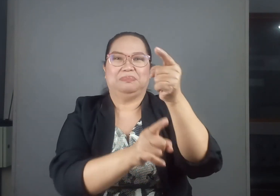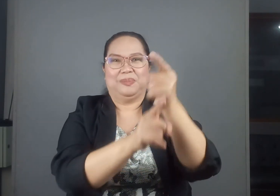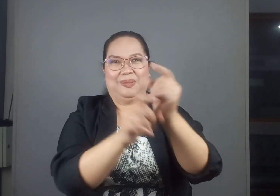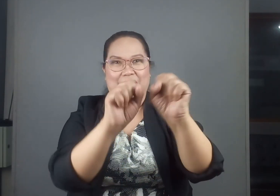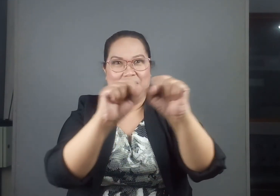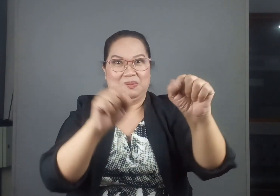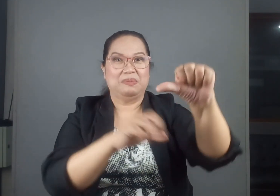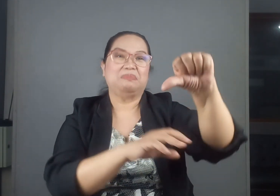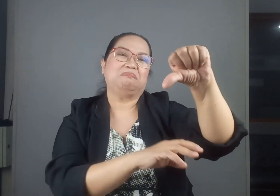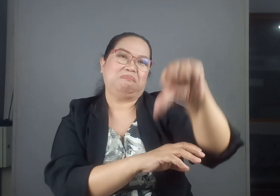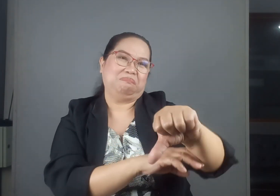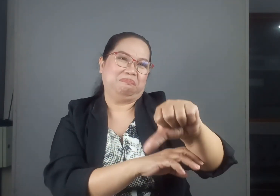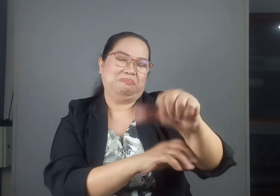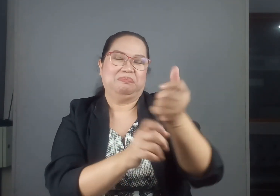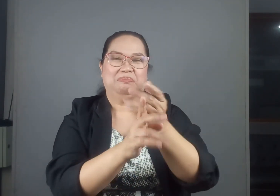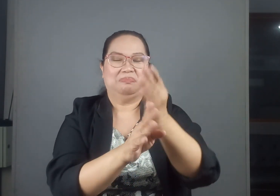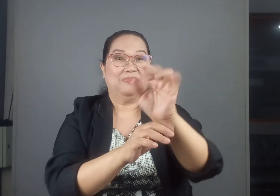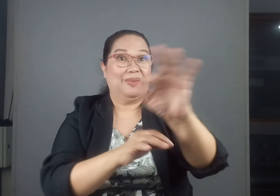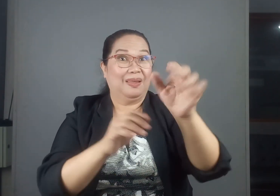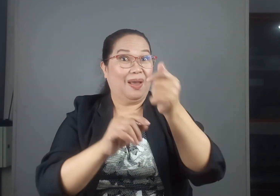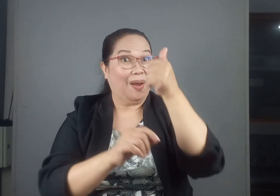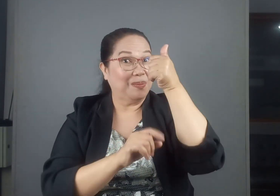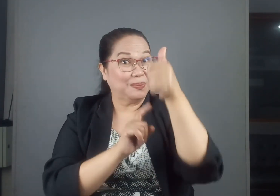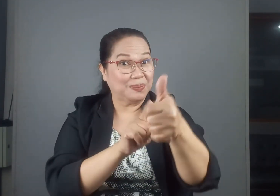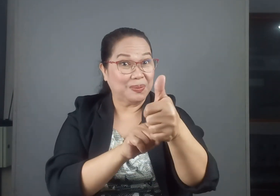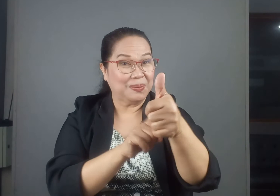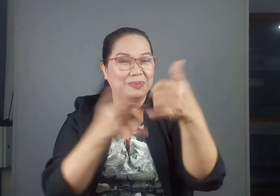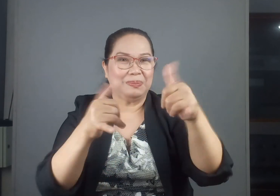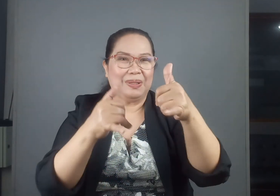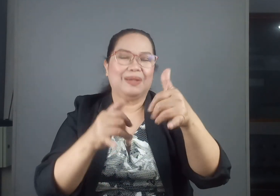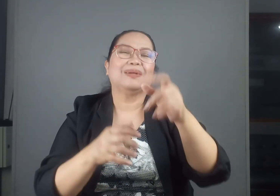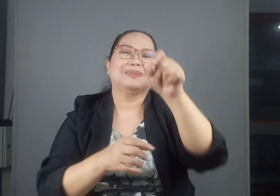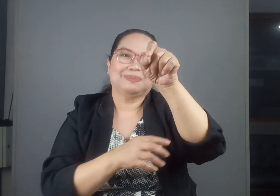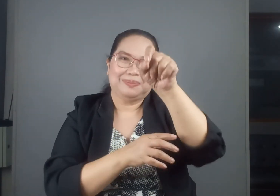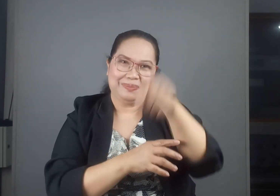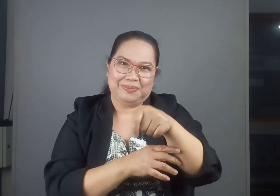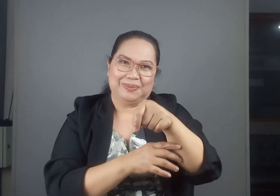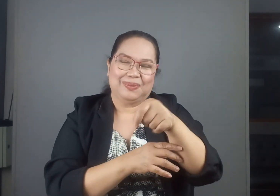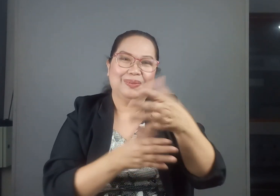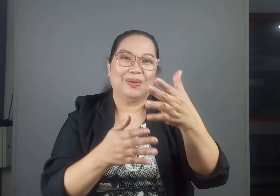When the facilitator approves the sentence, players get points and draw new cards from